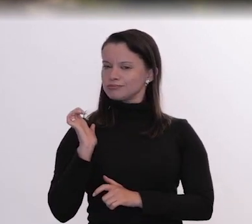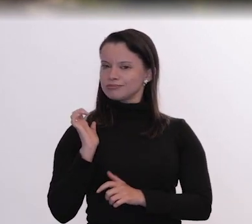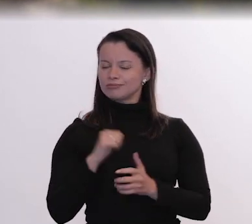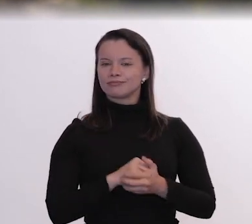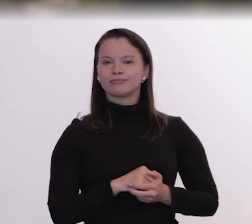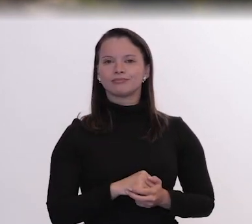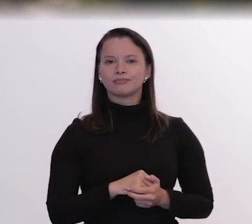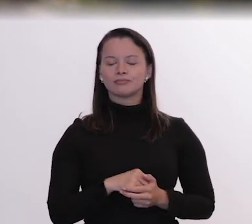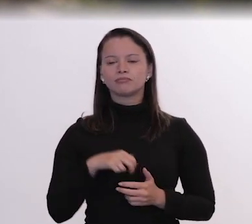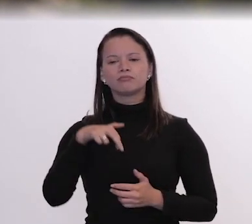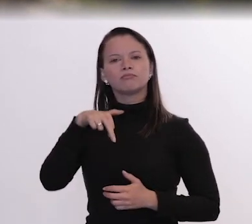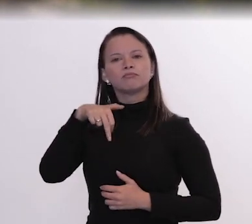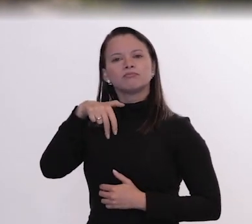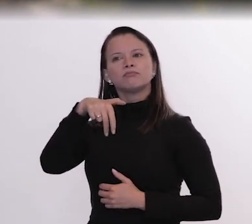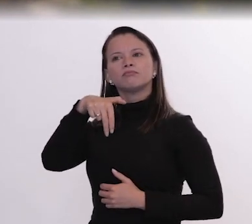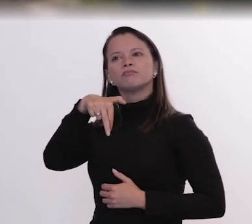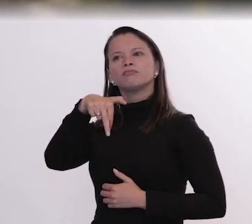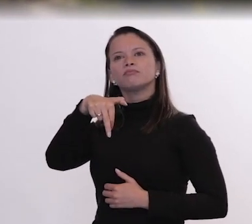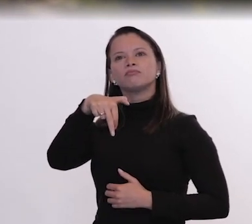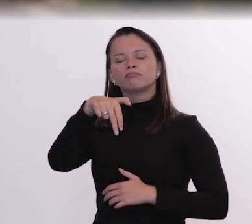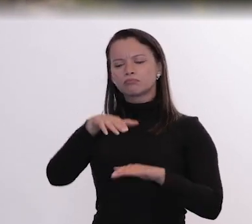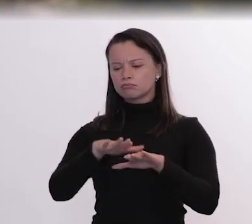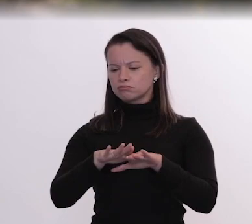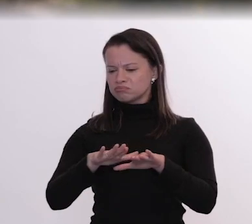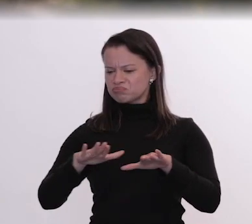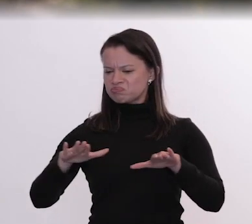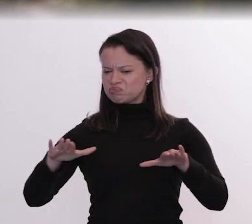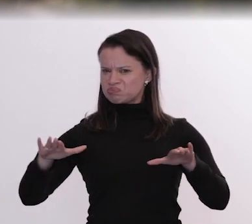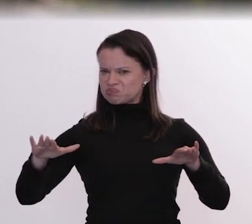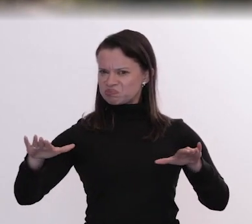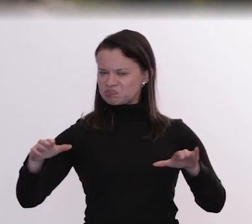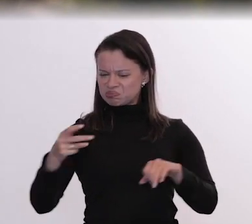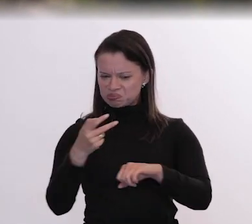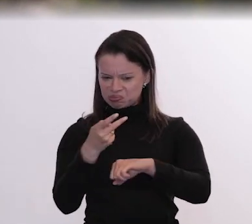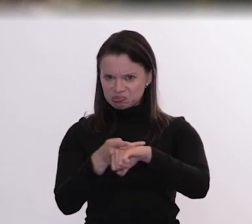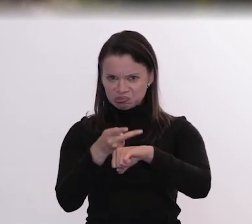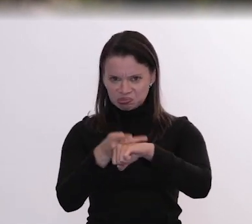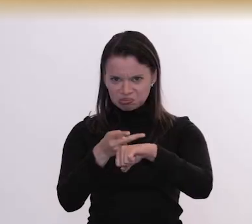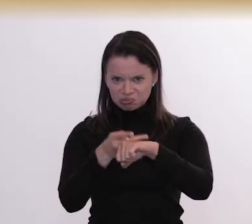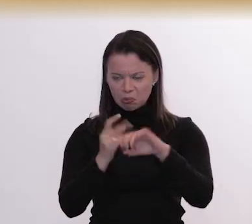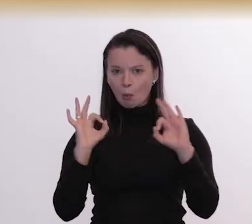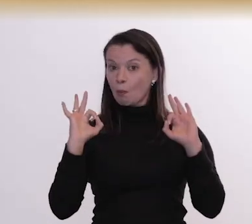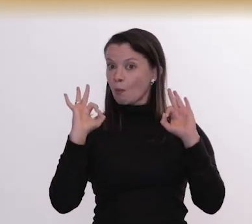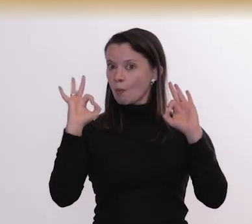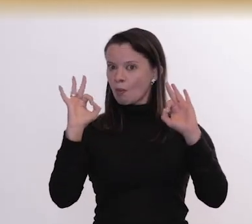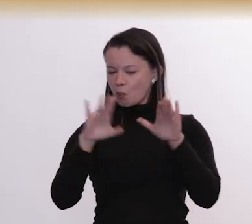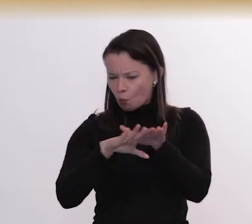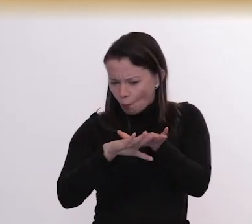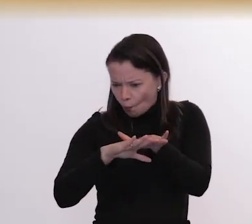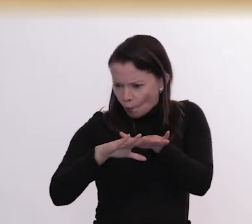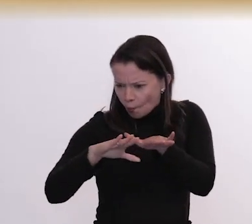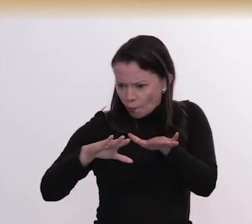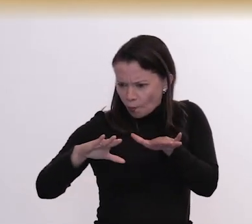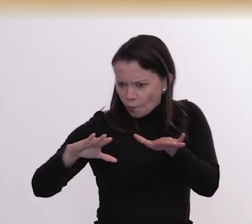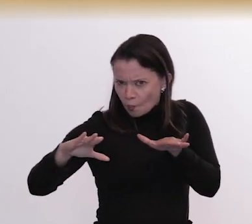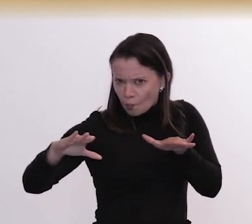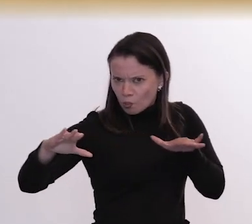of polished granite, and that was slippery as a ski run, Saldiva. And, I remember you once said